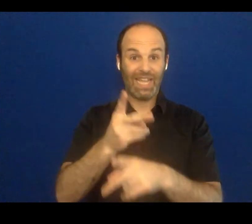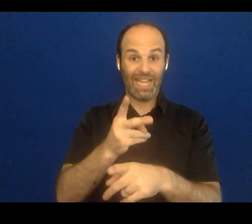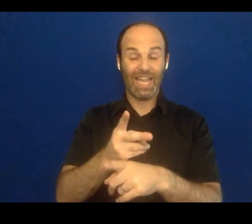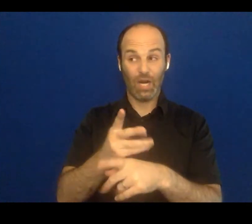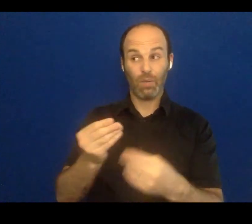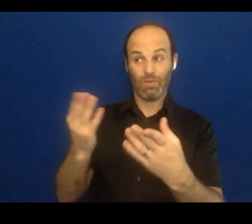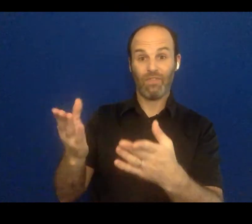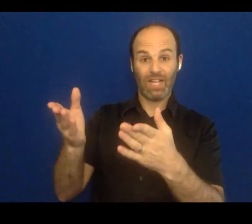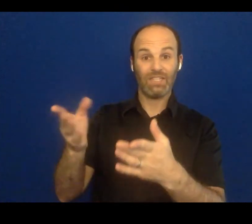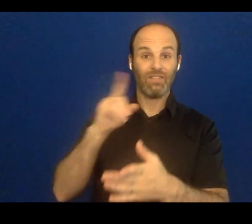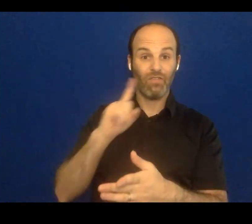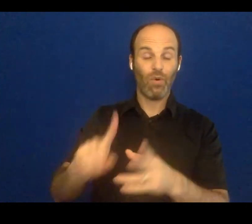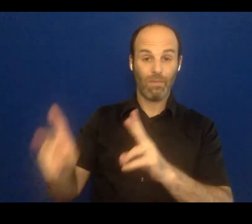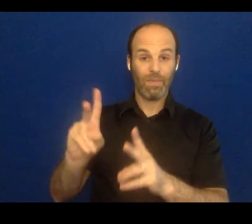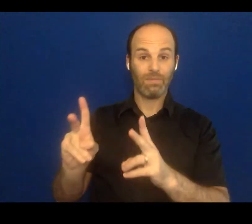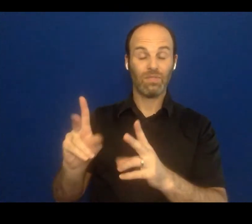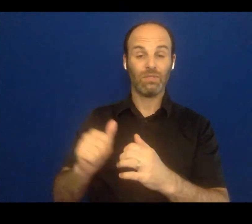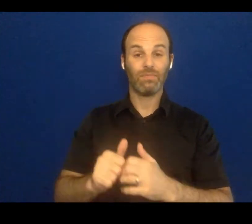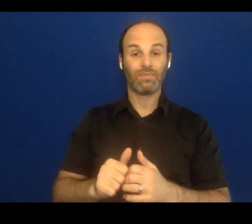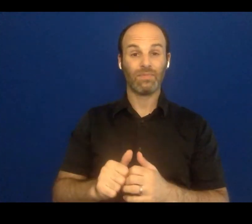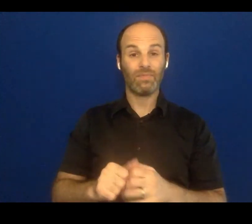ALSO I THINK A LOT OF IT WHEN I